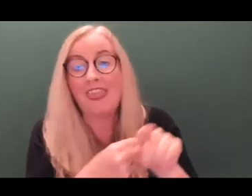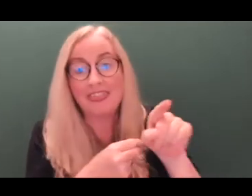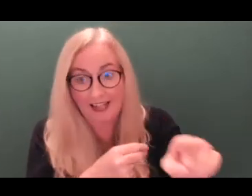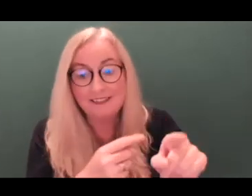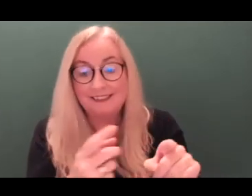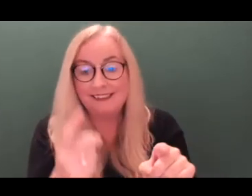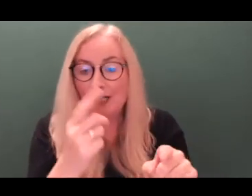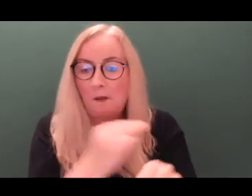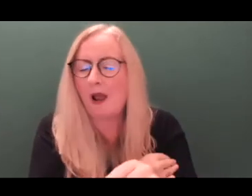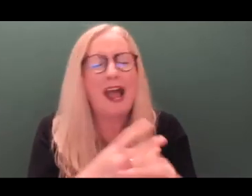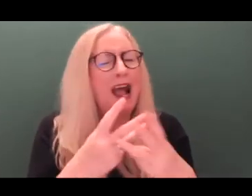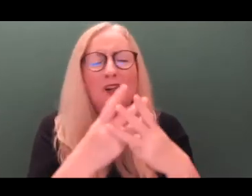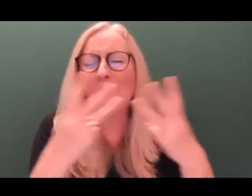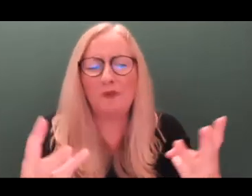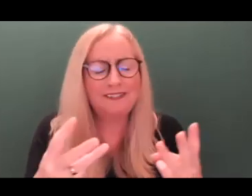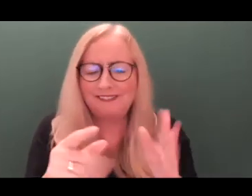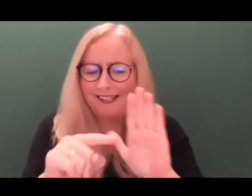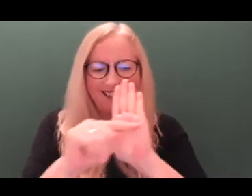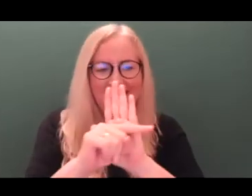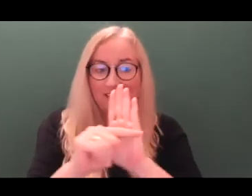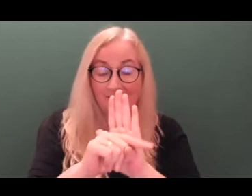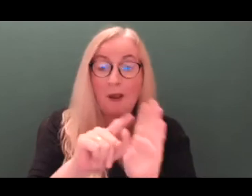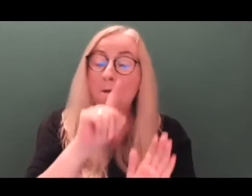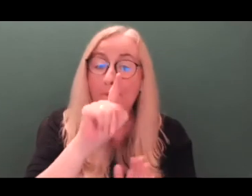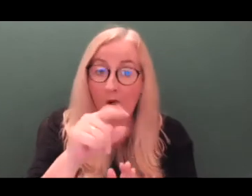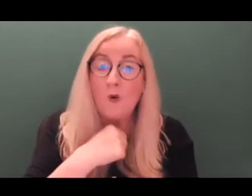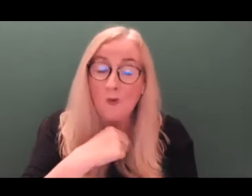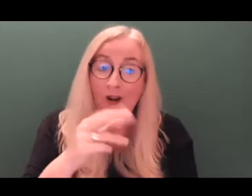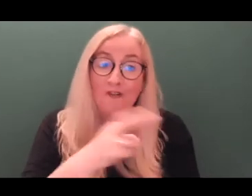be so negative around it, just to say that we are really excited about the commencement of the act,